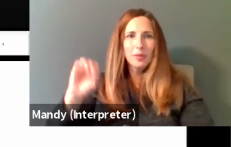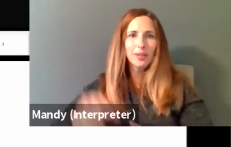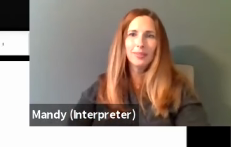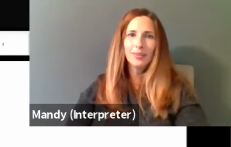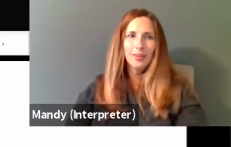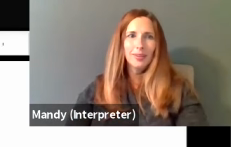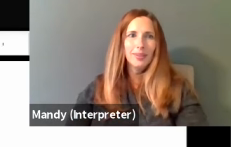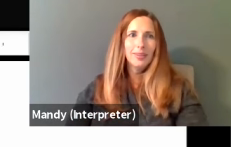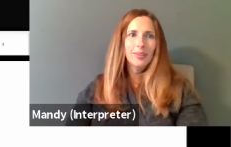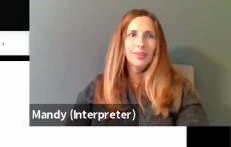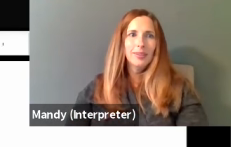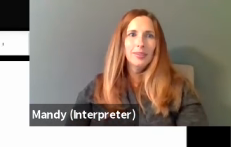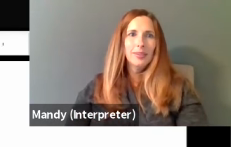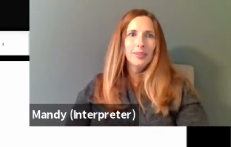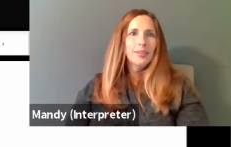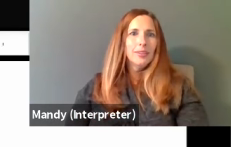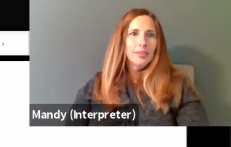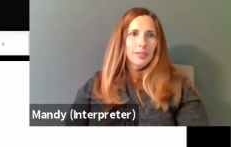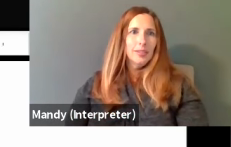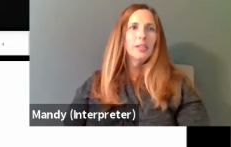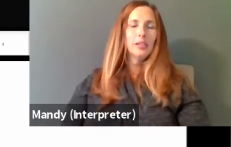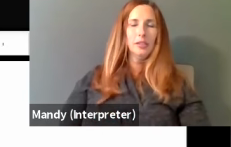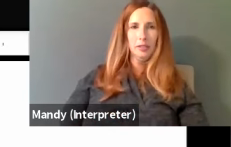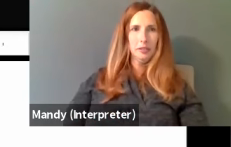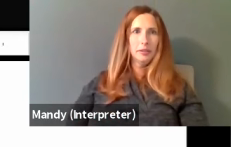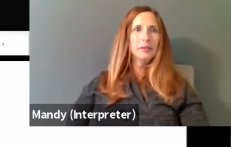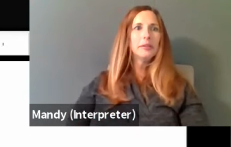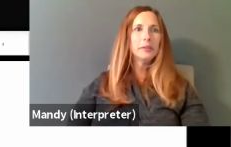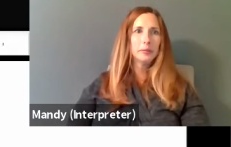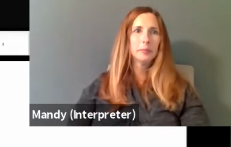So for Exodus, I'm not going to go through it all,